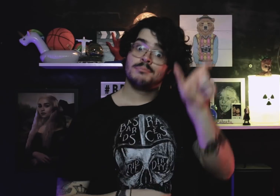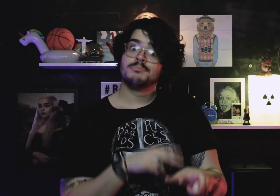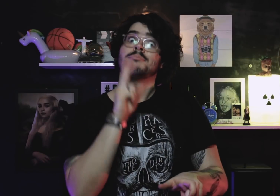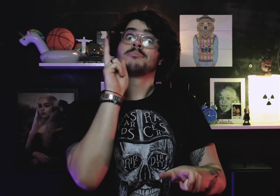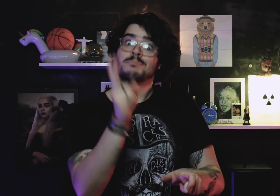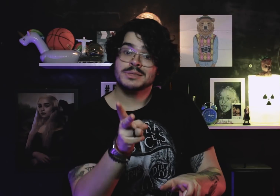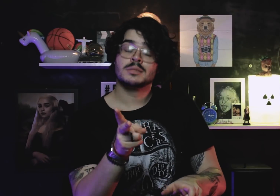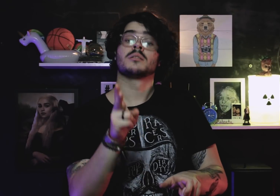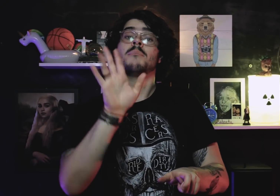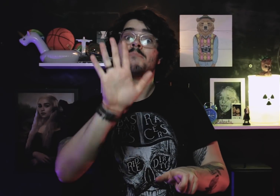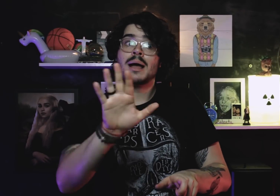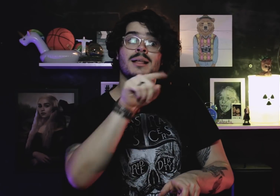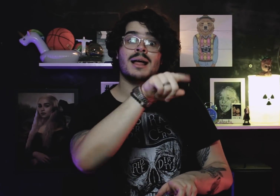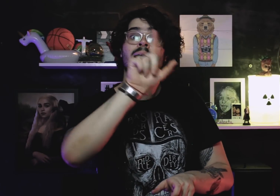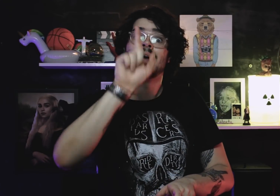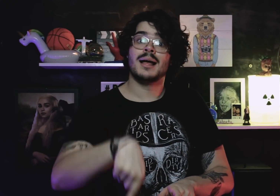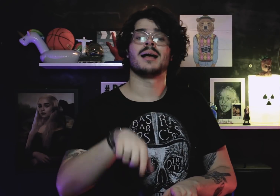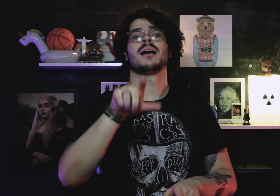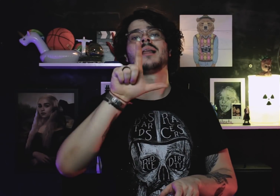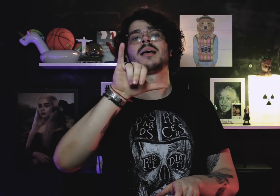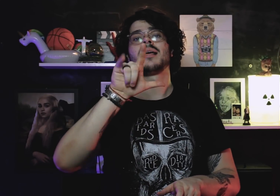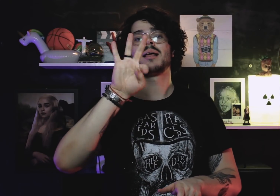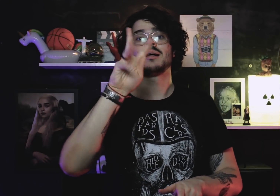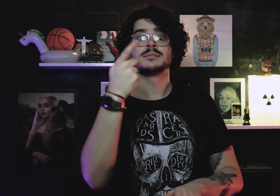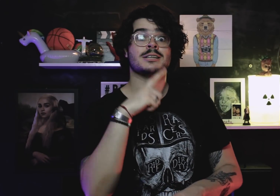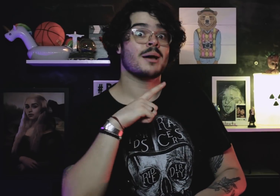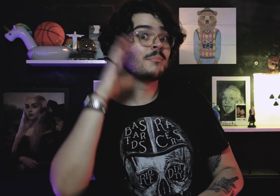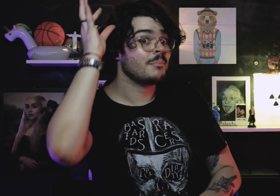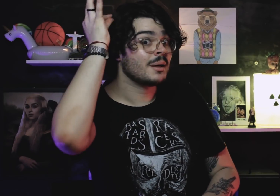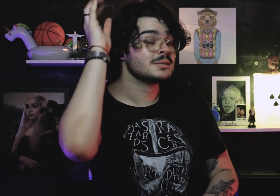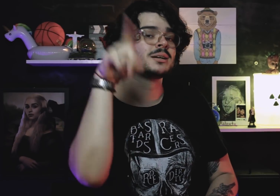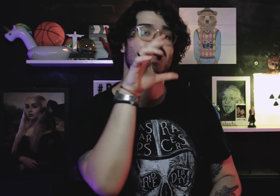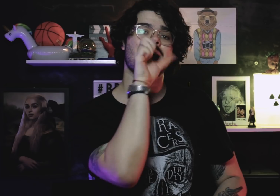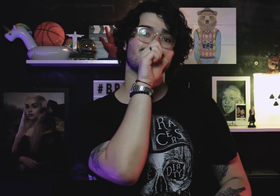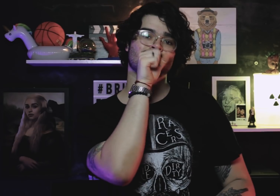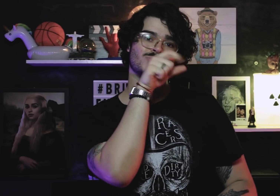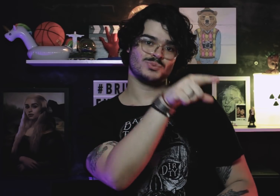They said Lilith was a redhead, they